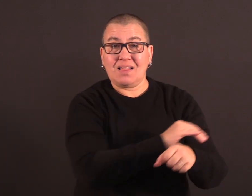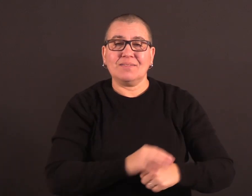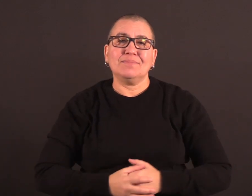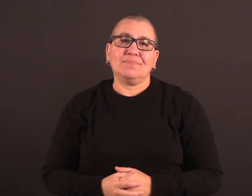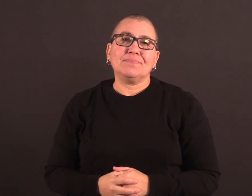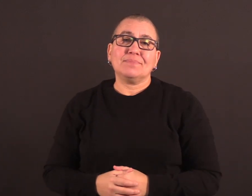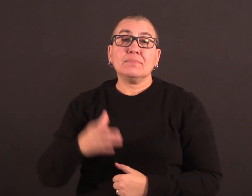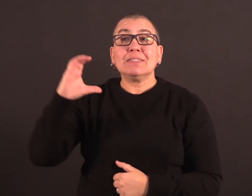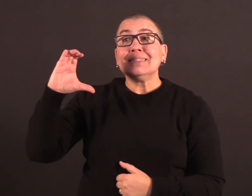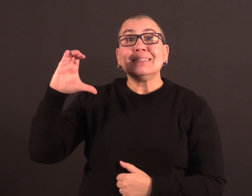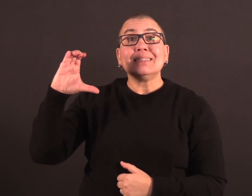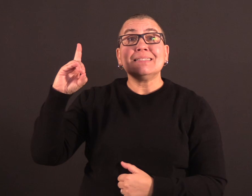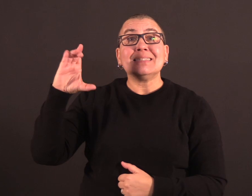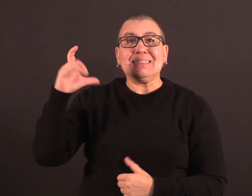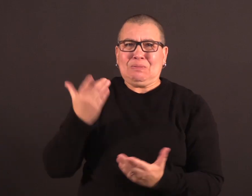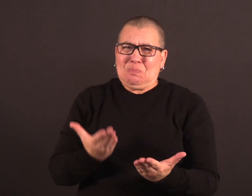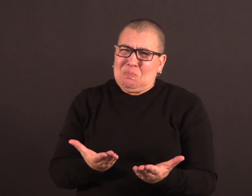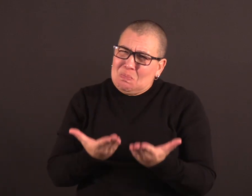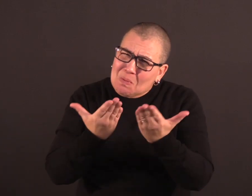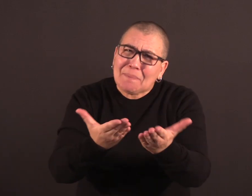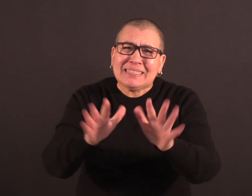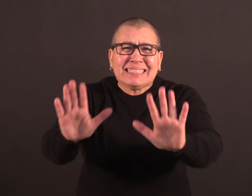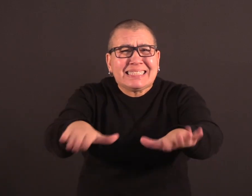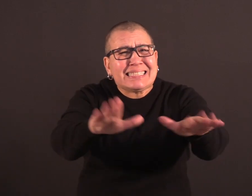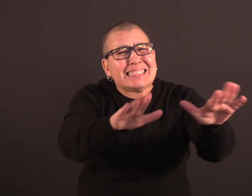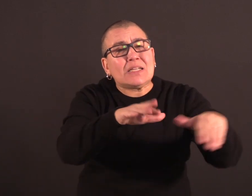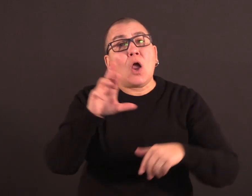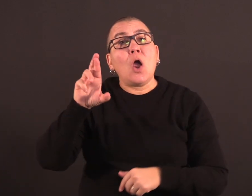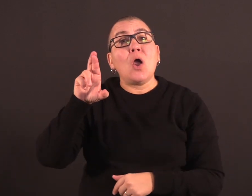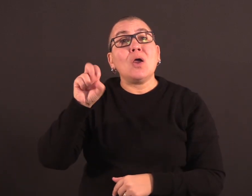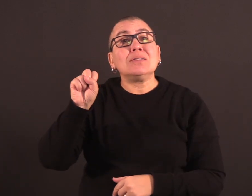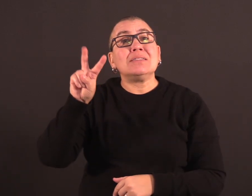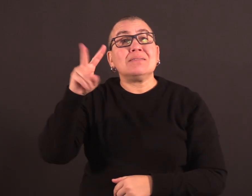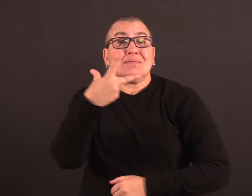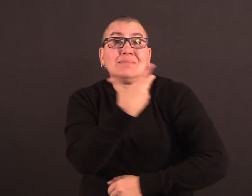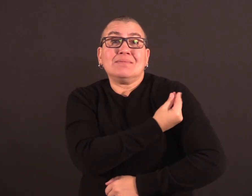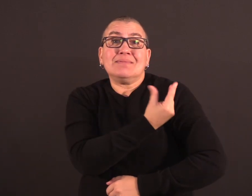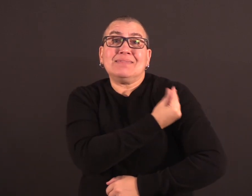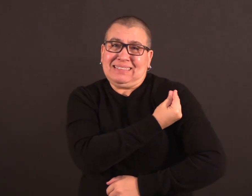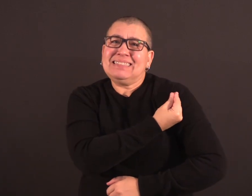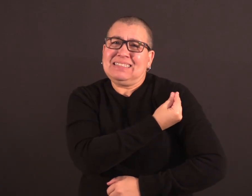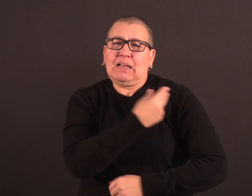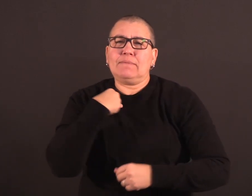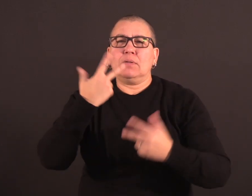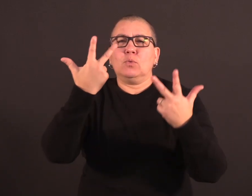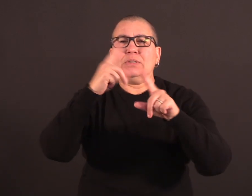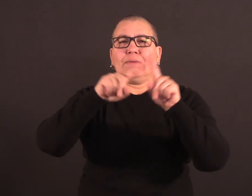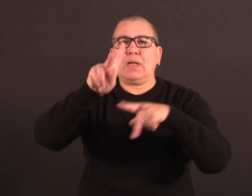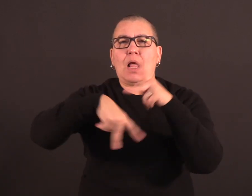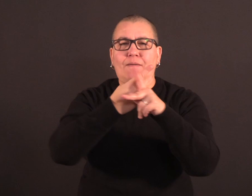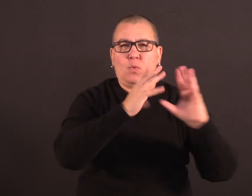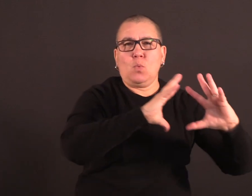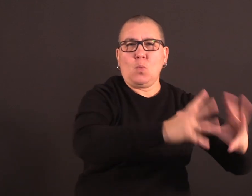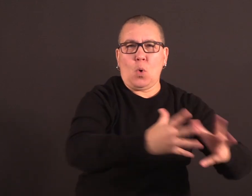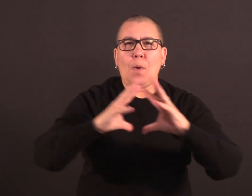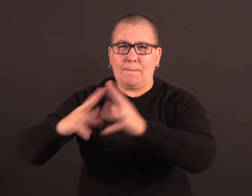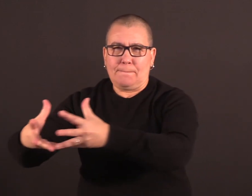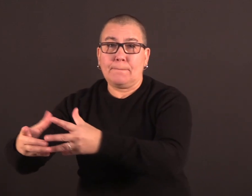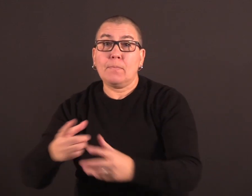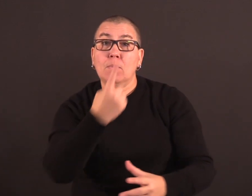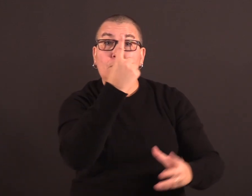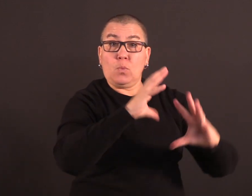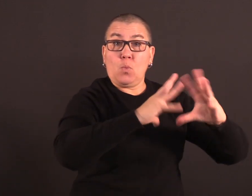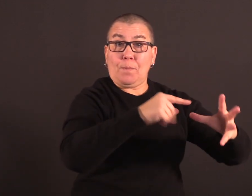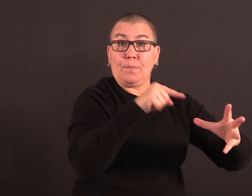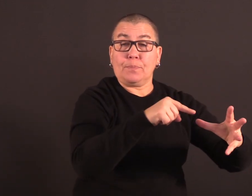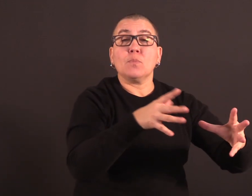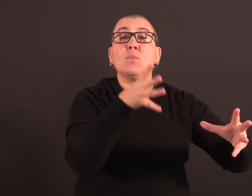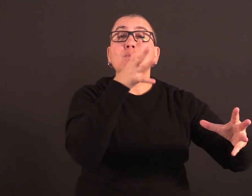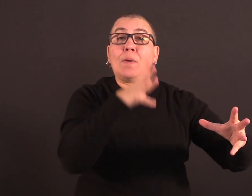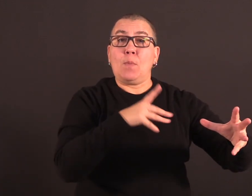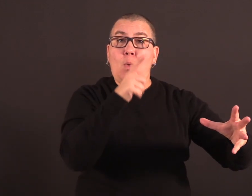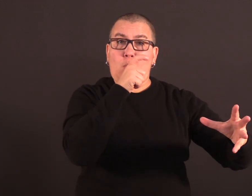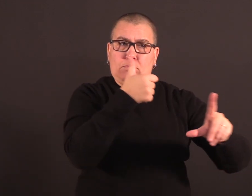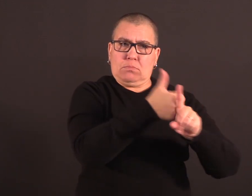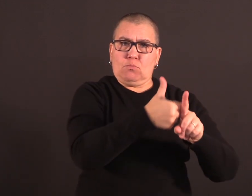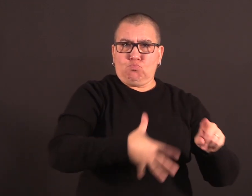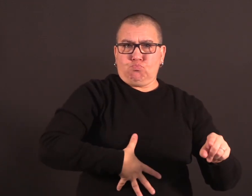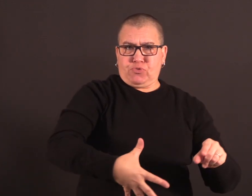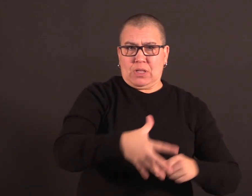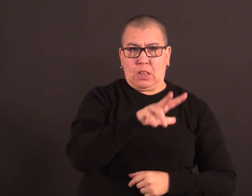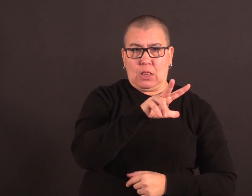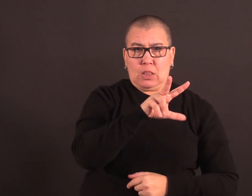The CDC recommends RSV immunization for those who are 32-36 weeks pregnant, babies up to 8 months